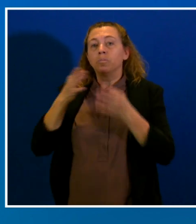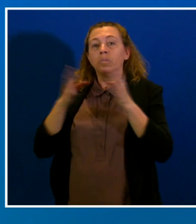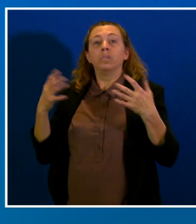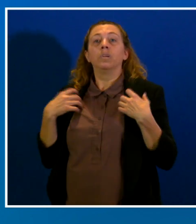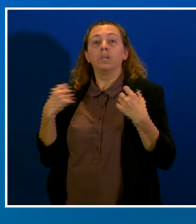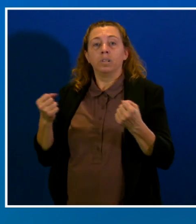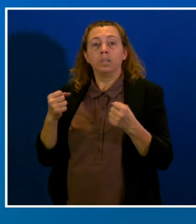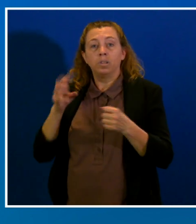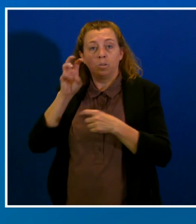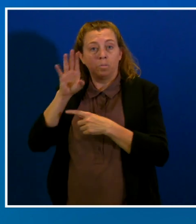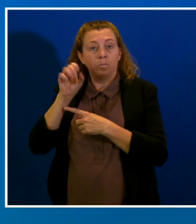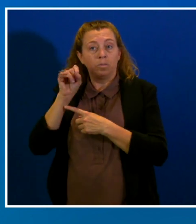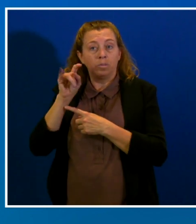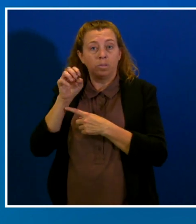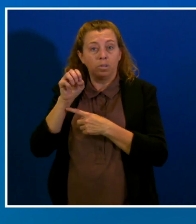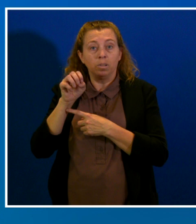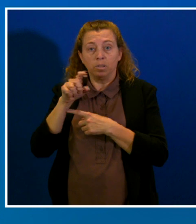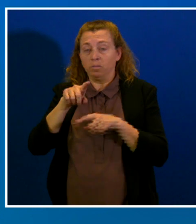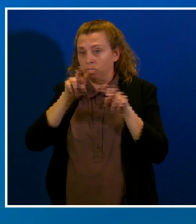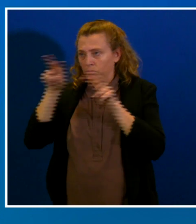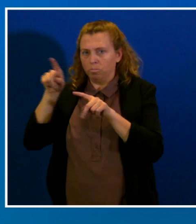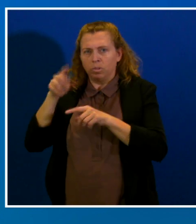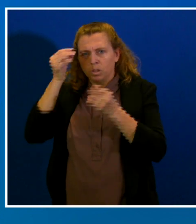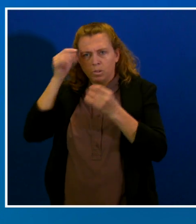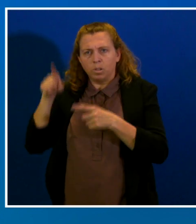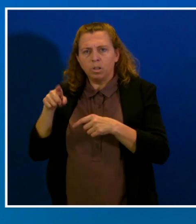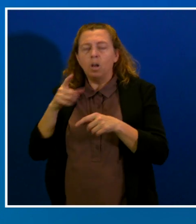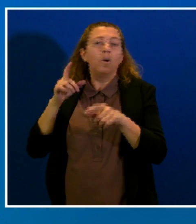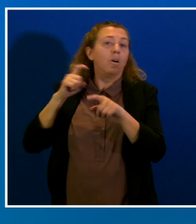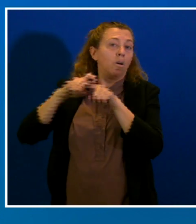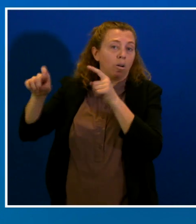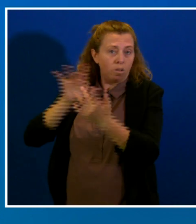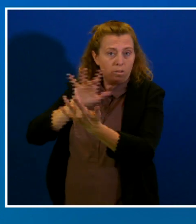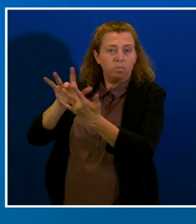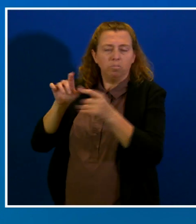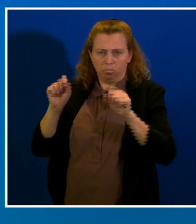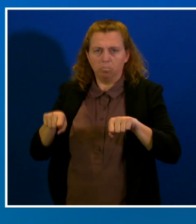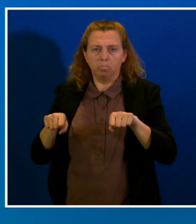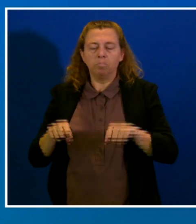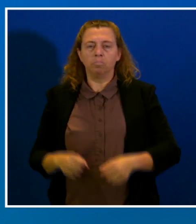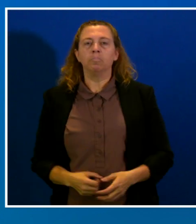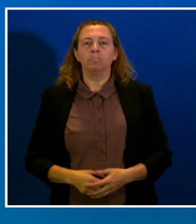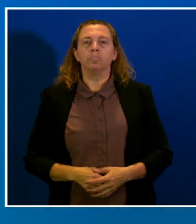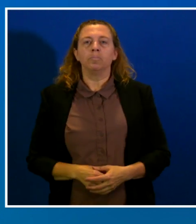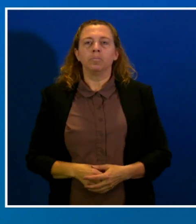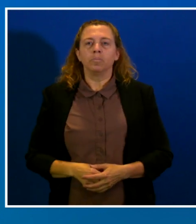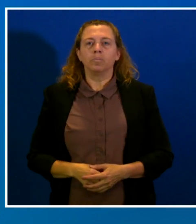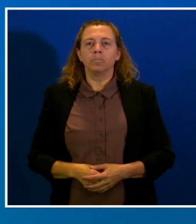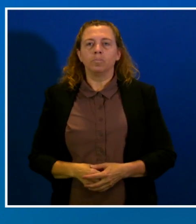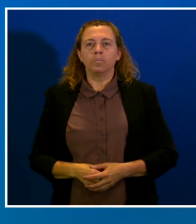Remember, you're experiencing COVID-19 symptoms, get tested right away.